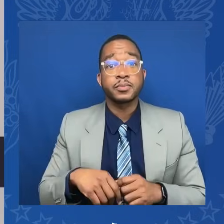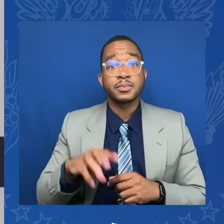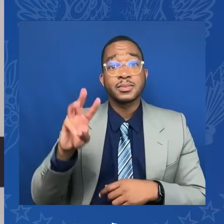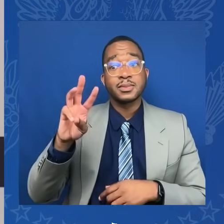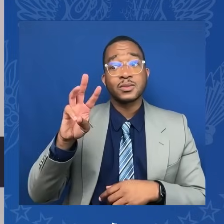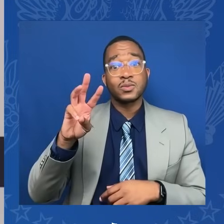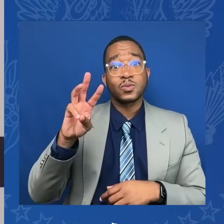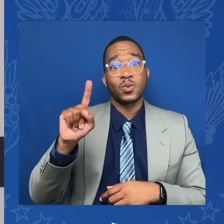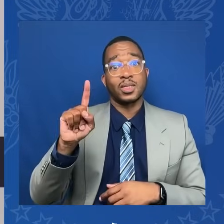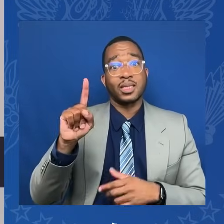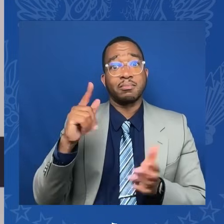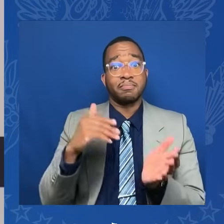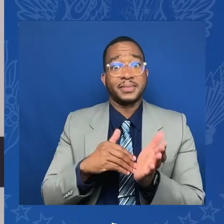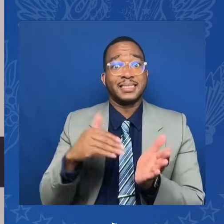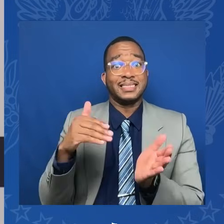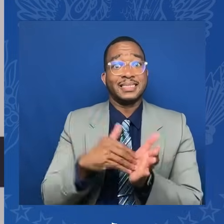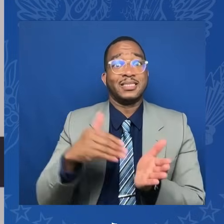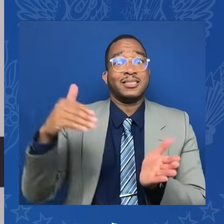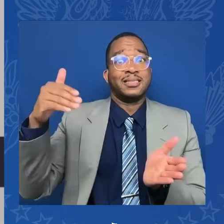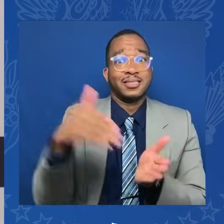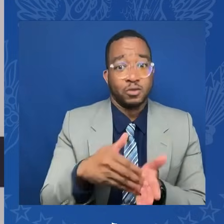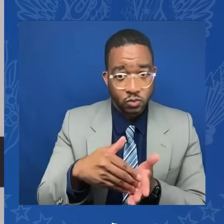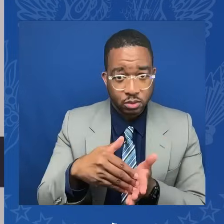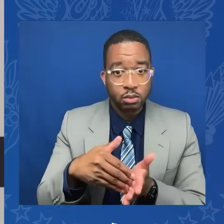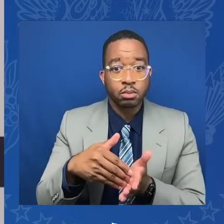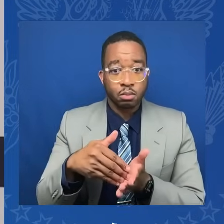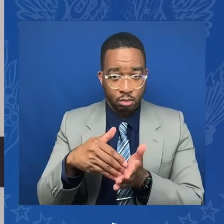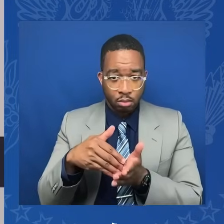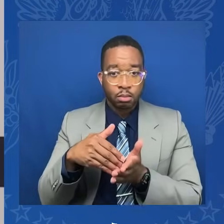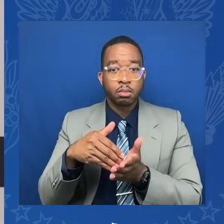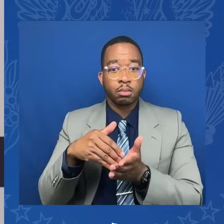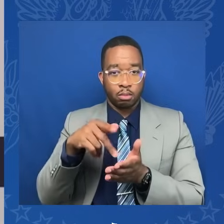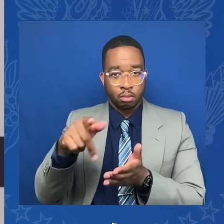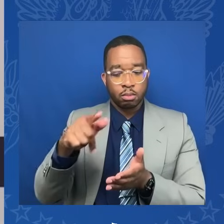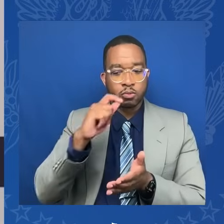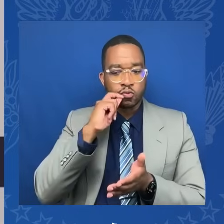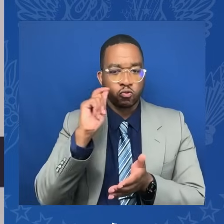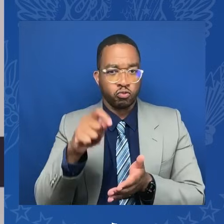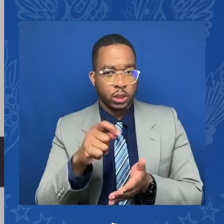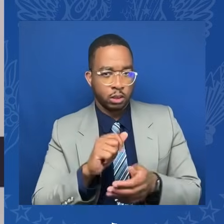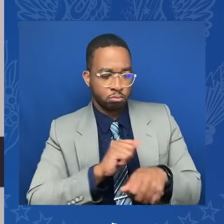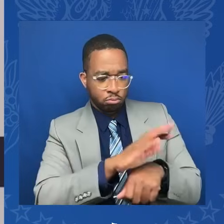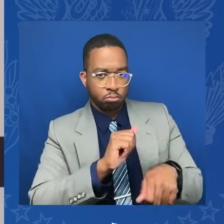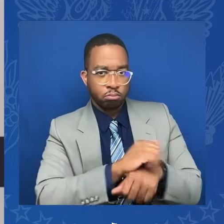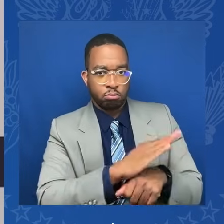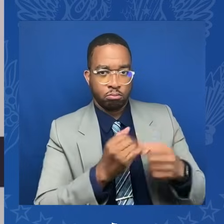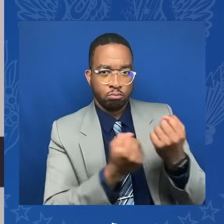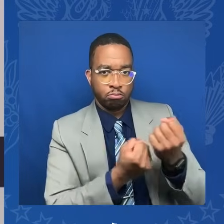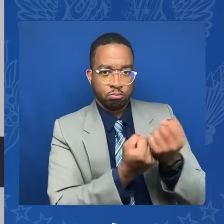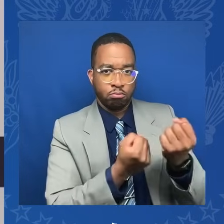allies for their leadership as well. The EU has proved that -- provided over a hu- -- 107 billion --